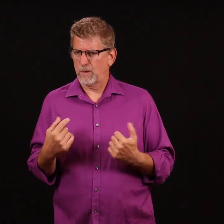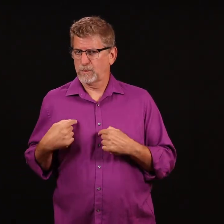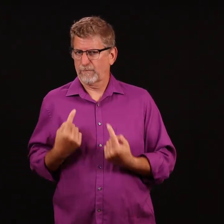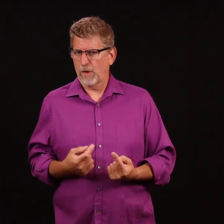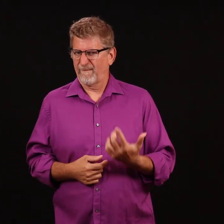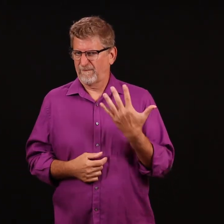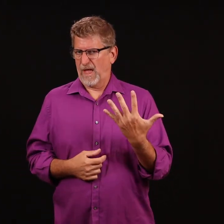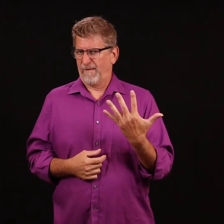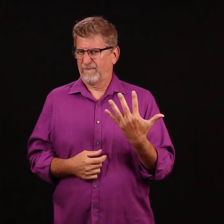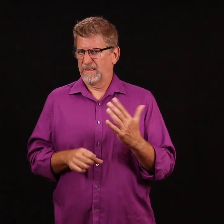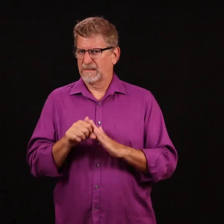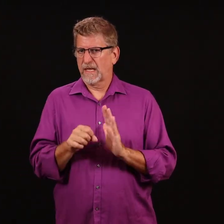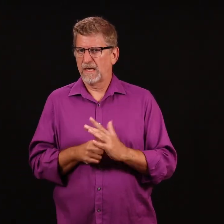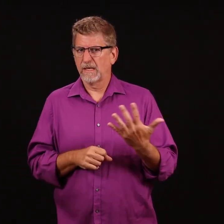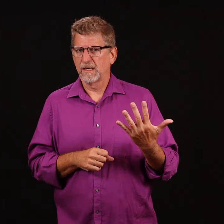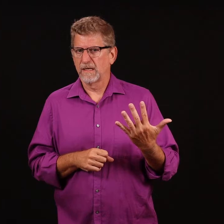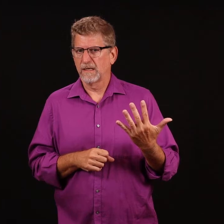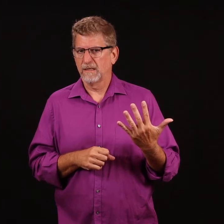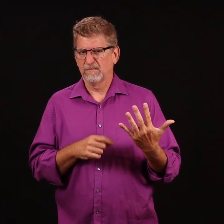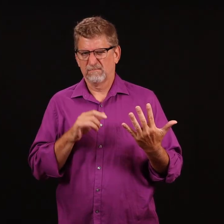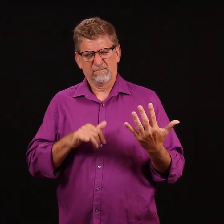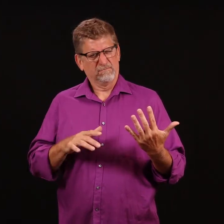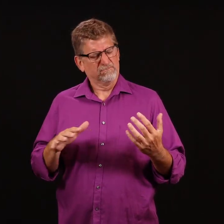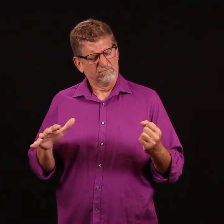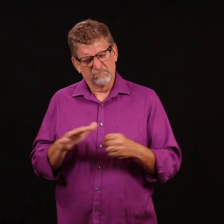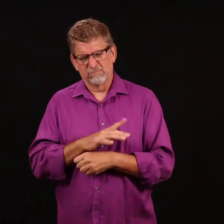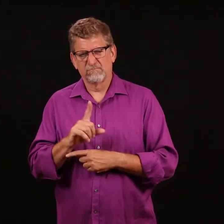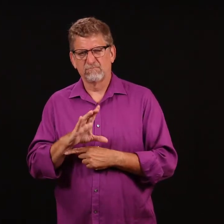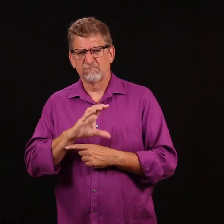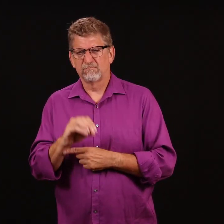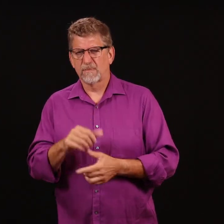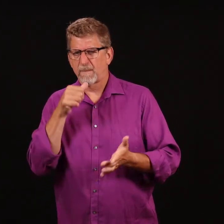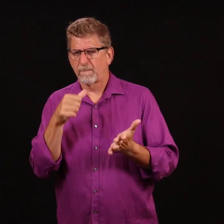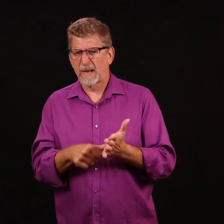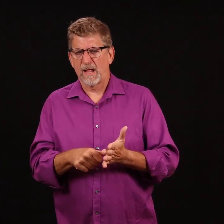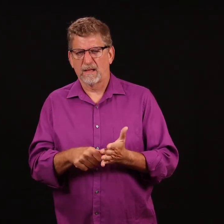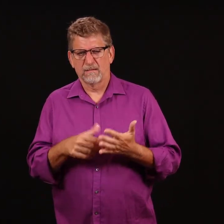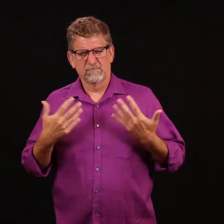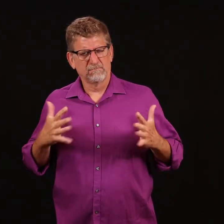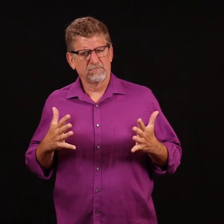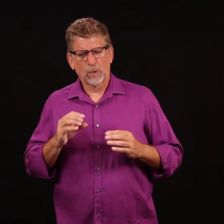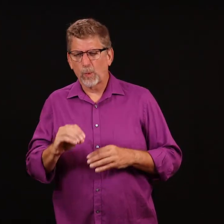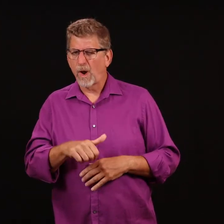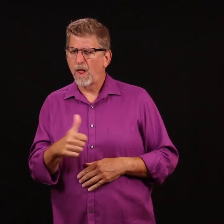So far, five states are 100% using mail only.